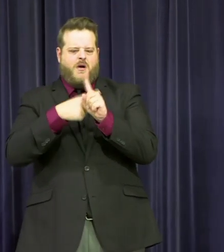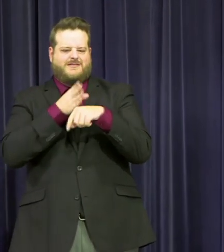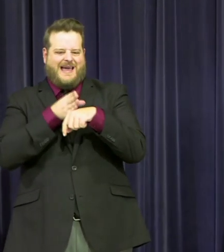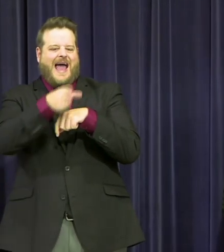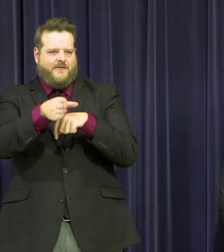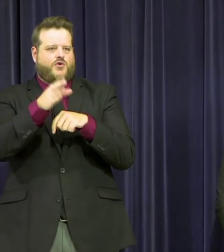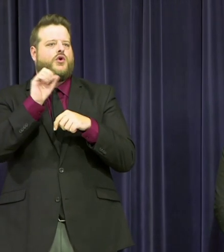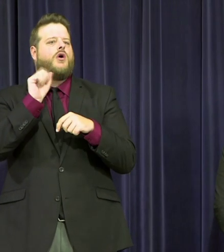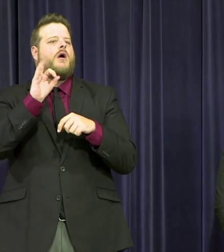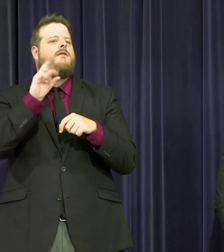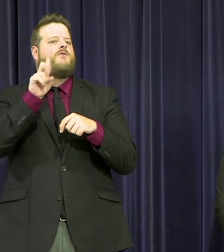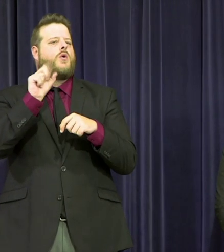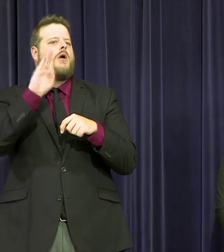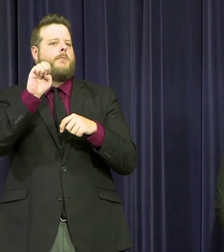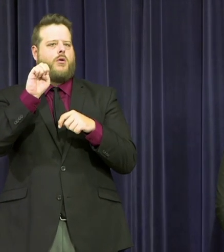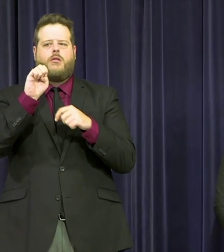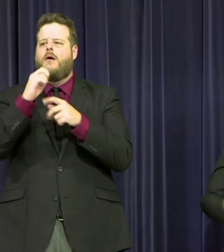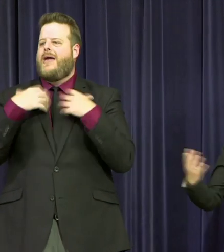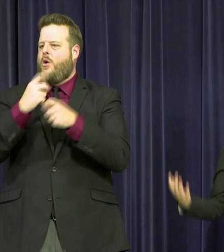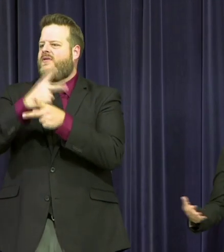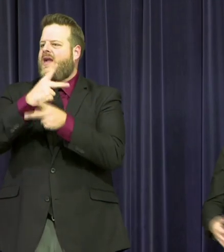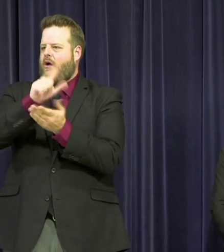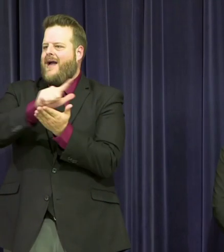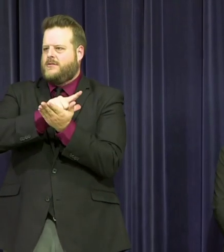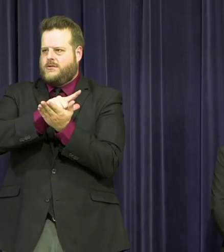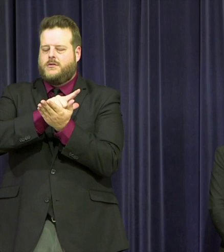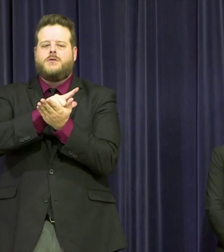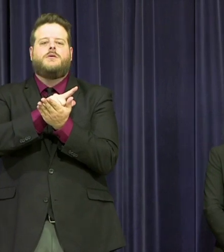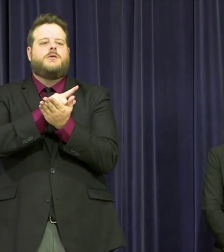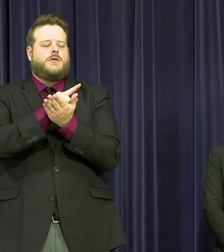Affordable Care Act was passed which was sea-changing, really.